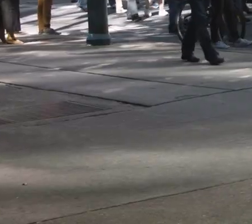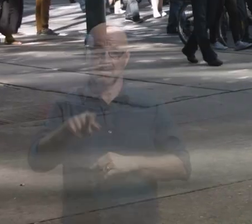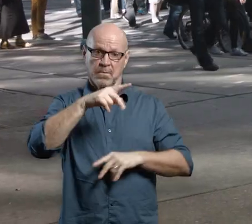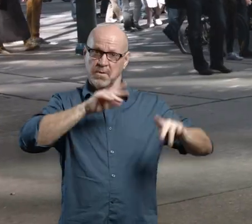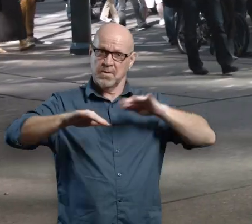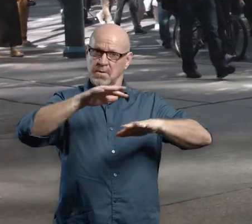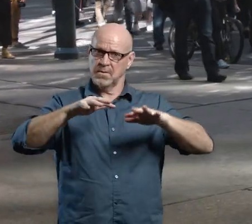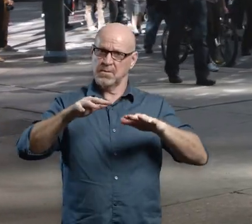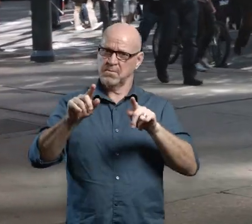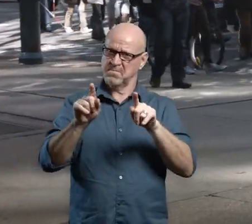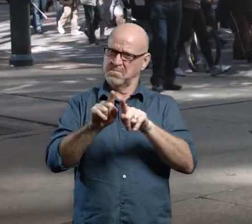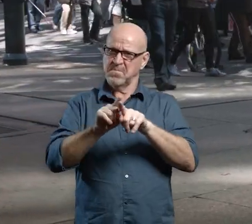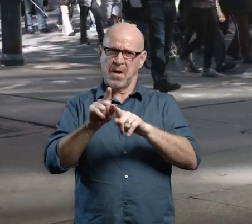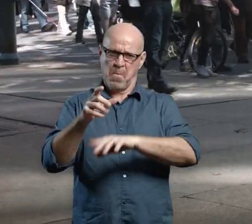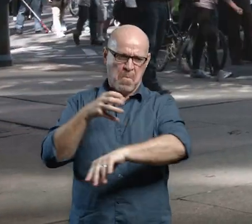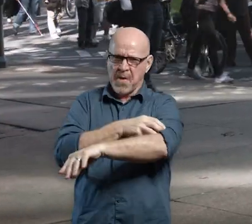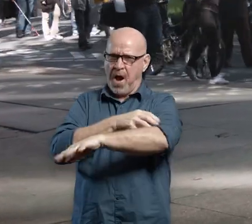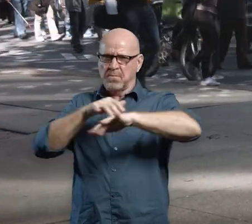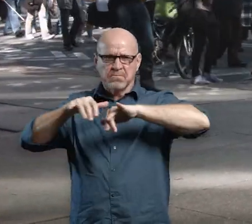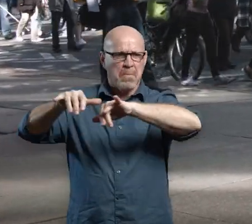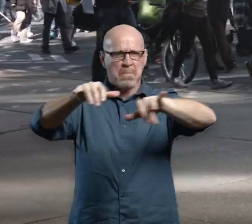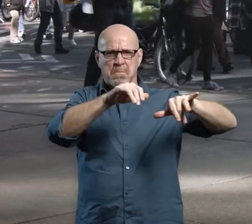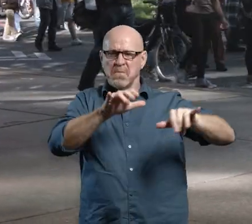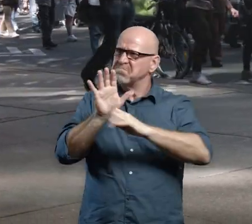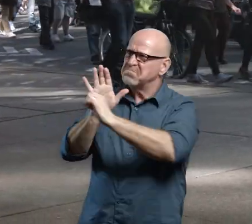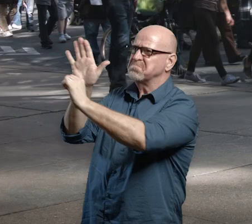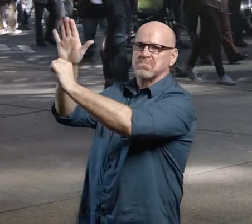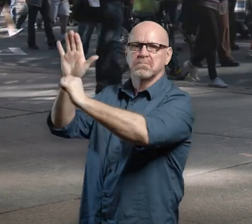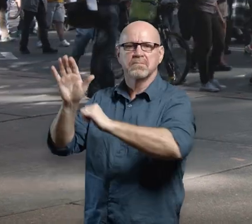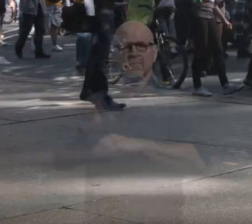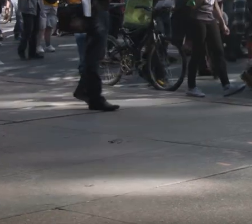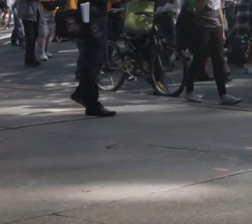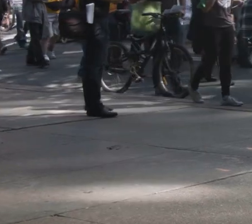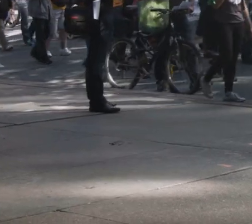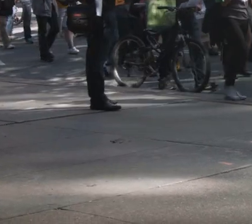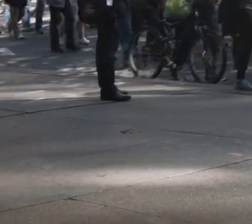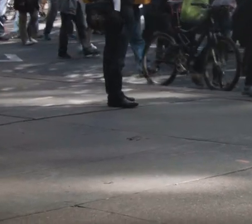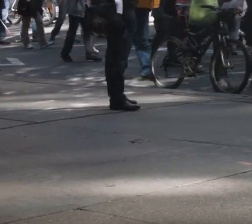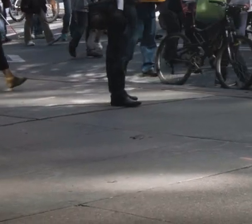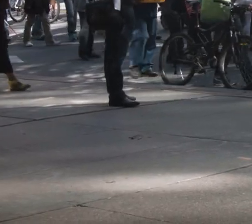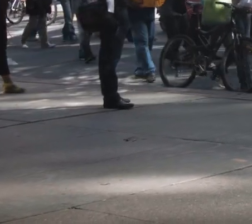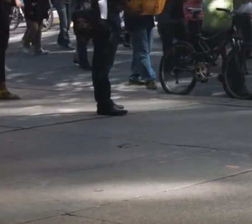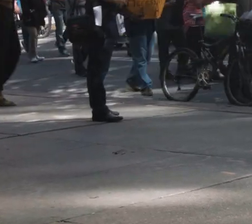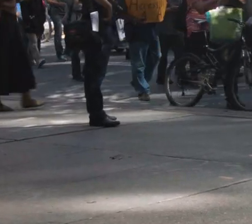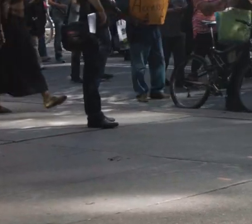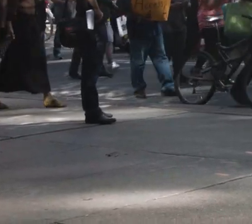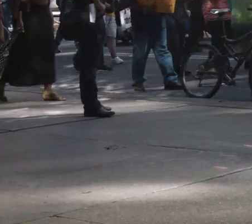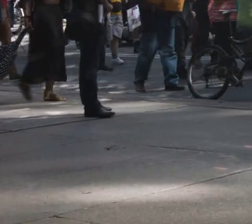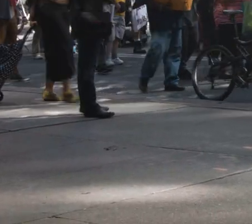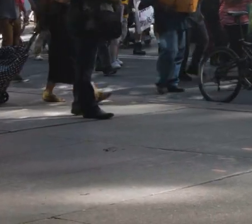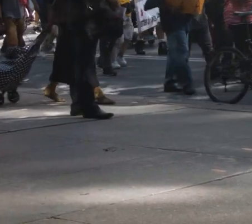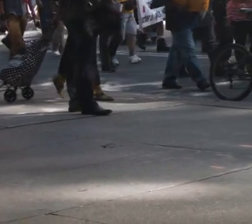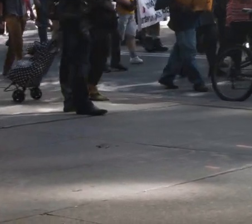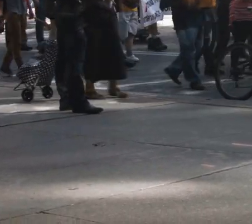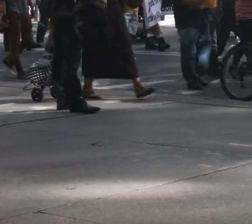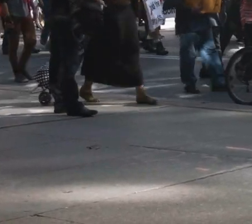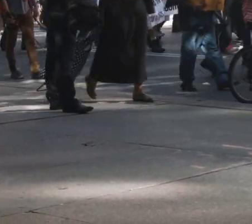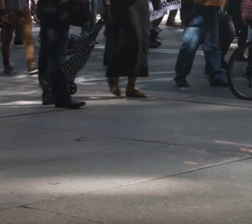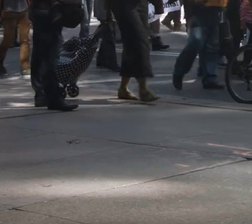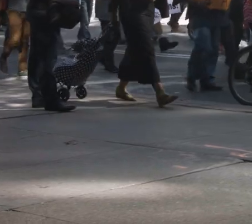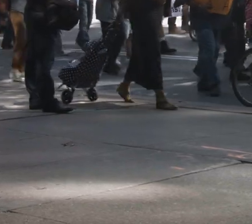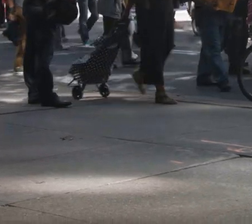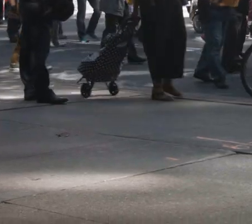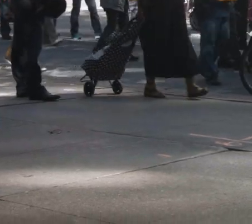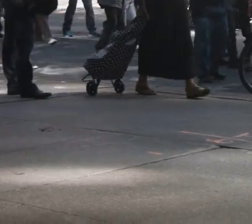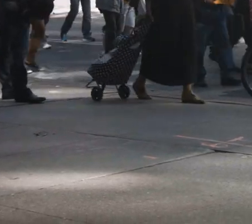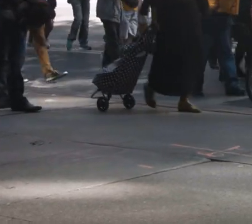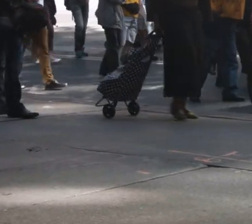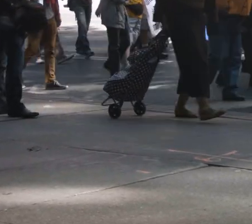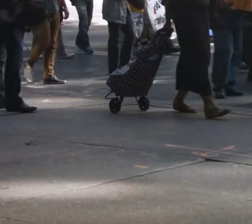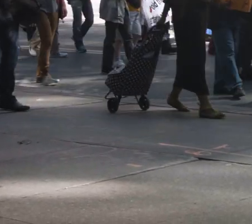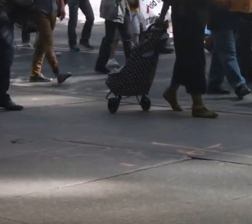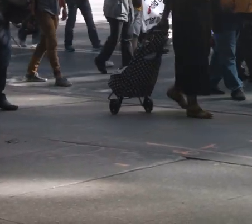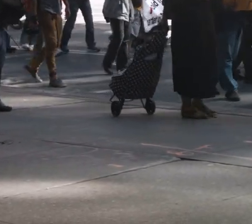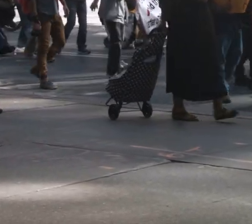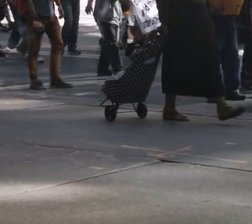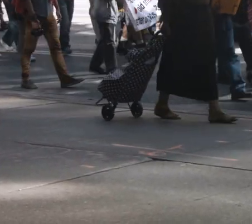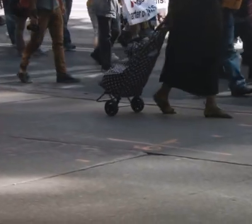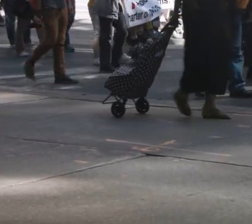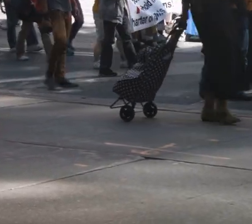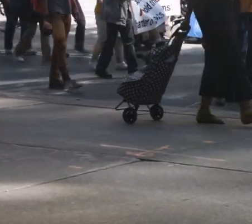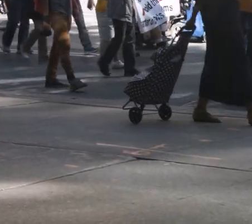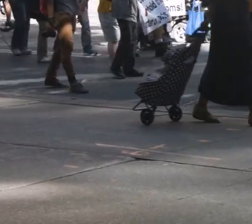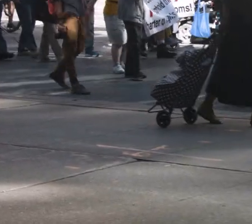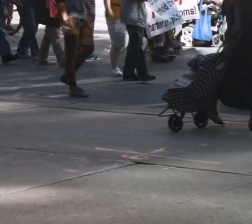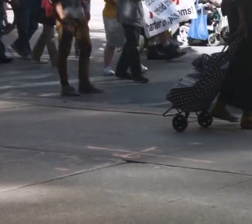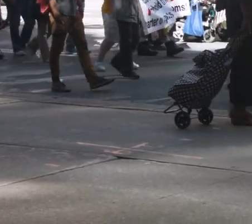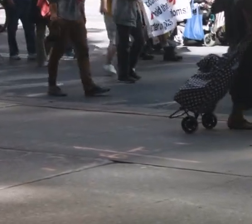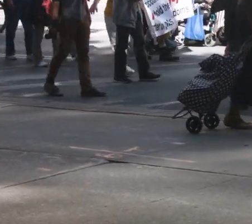Say what? >>Ain’t no power like the power of the people, ‘cause the power of the people don’t stop! >>Say what? >> Ain’t no power like the power of the people, ‘cause the power of the people don’t stop! >>SAY WHAT?